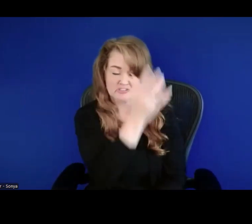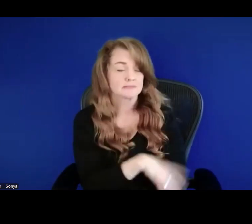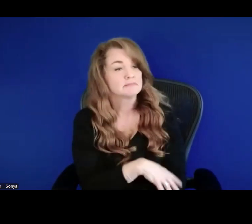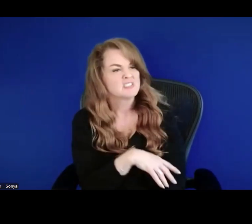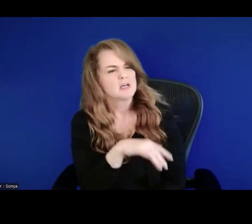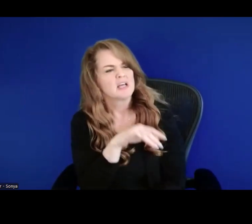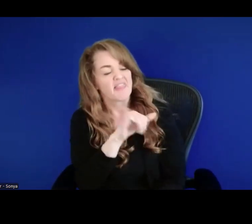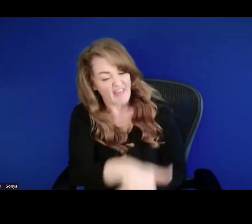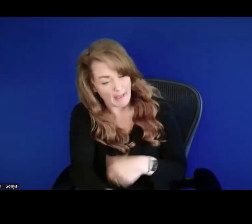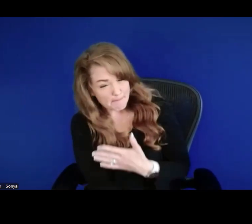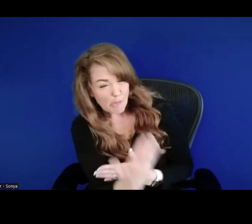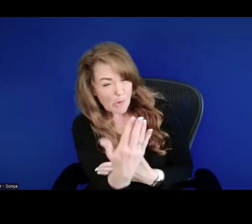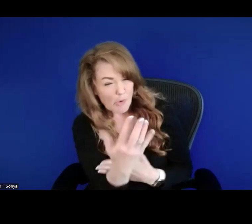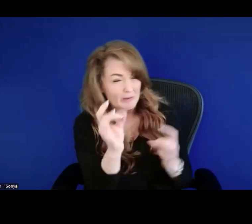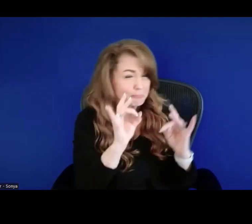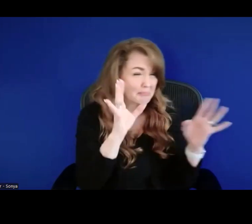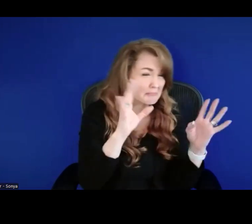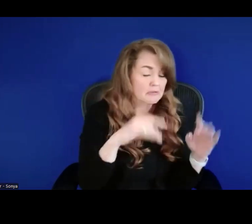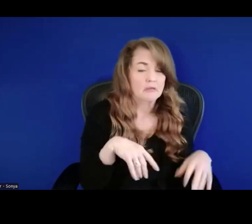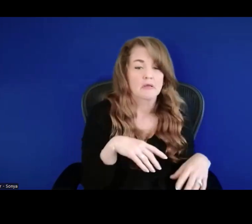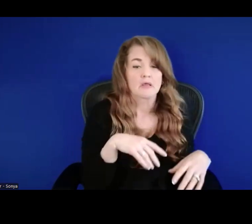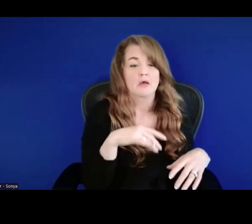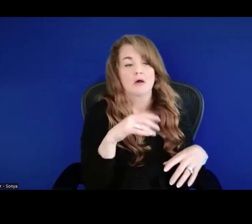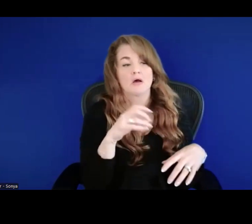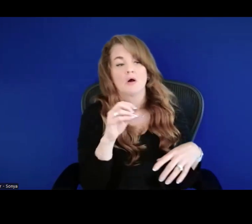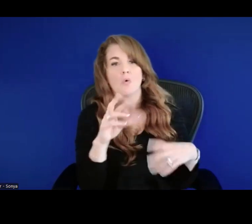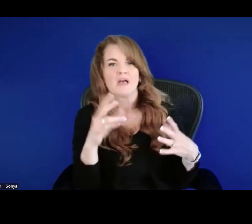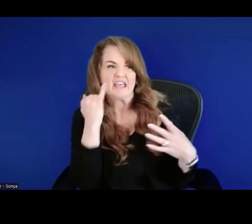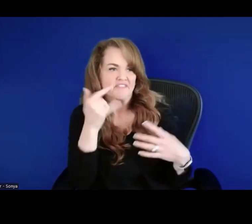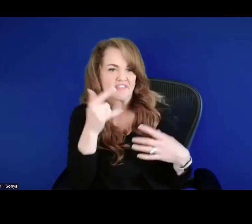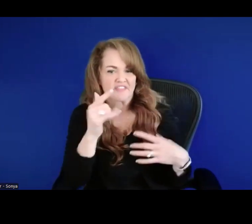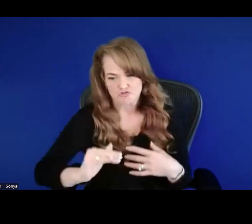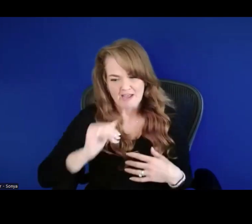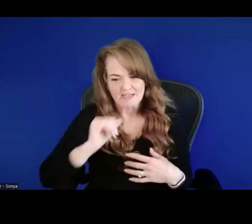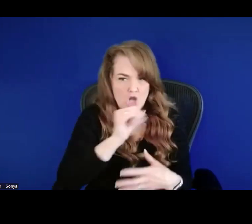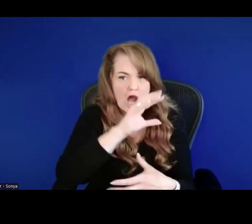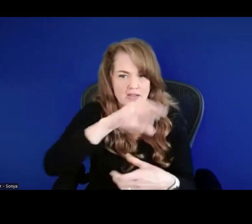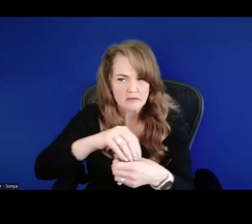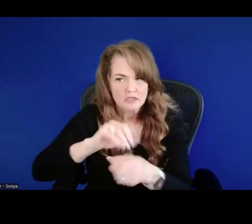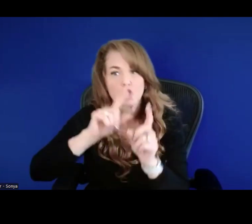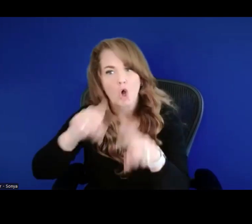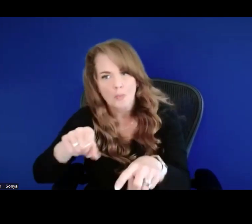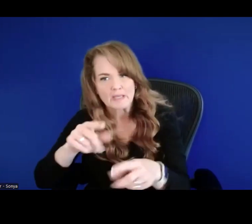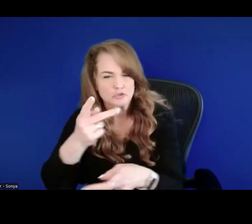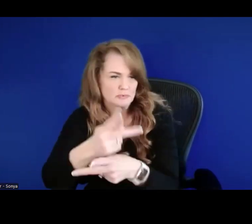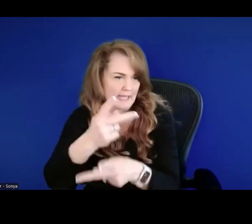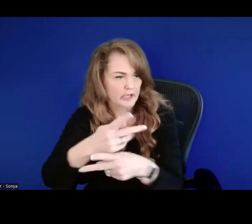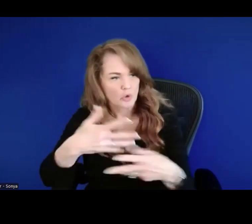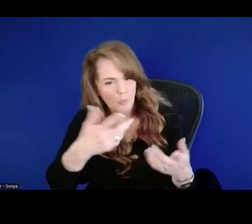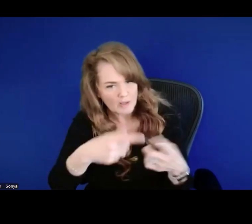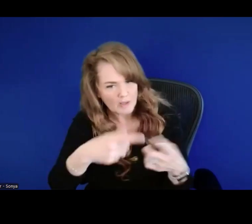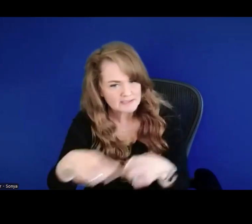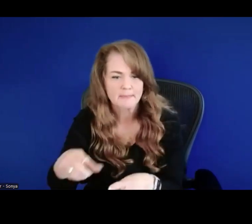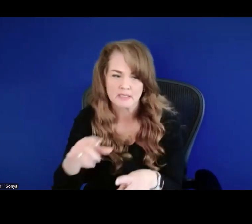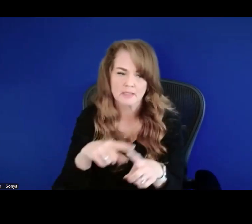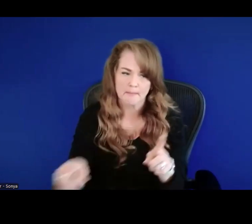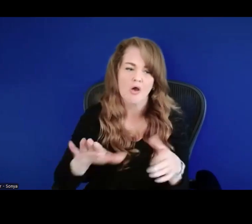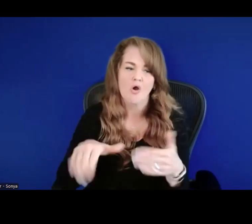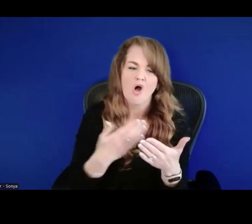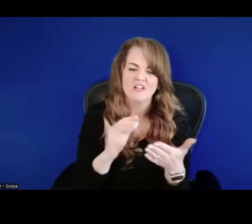like on days when the kid isn't in daycare and those kind of things, just having that good communication, it's all, it'll all be there on Canvas. So some really, really good suggestions